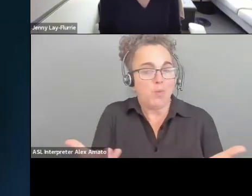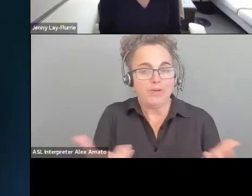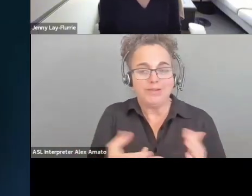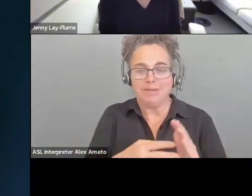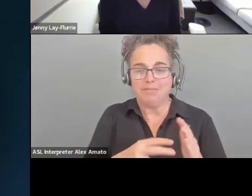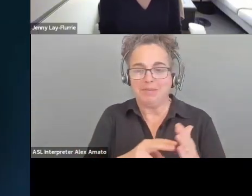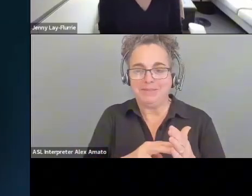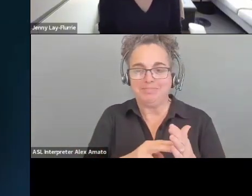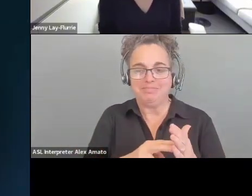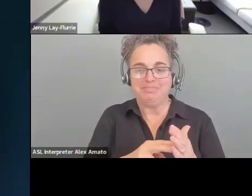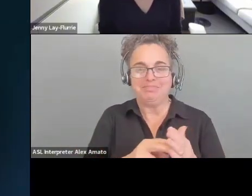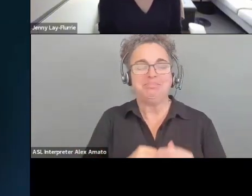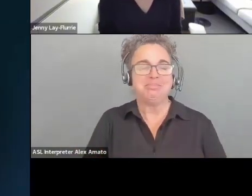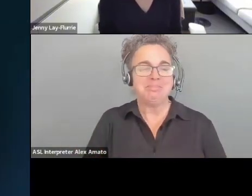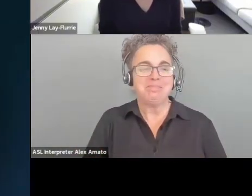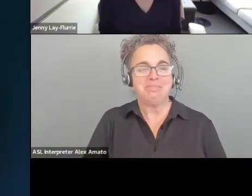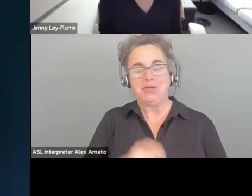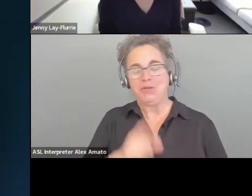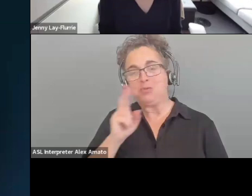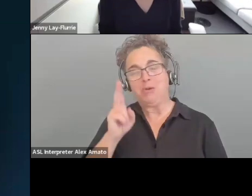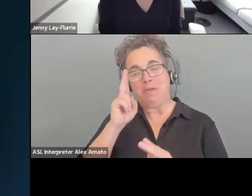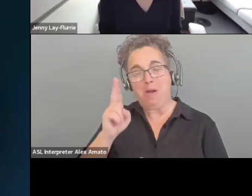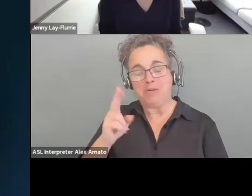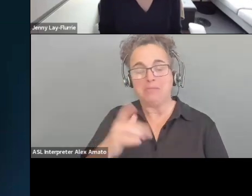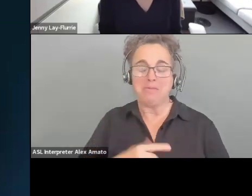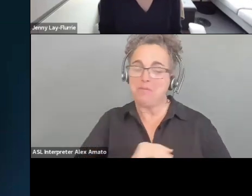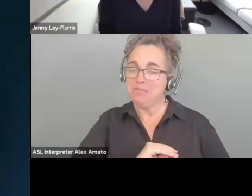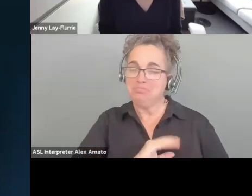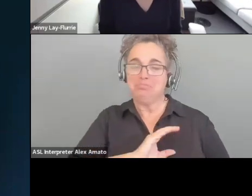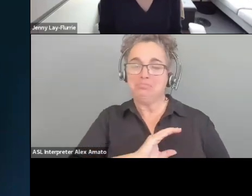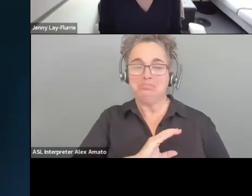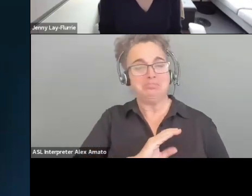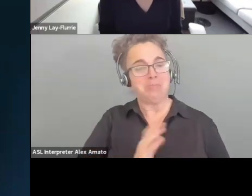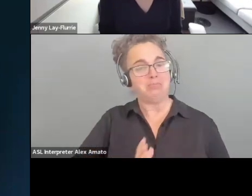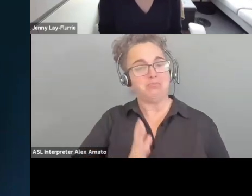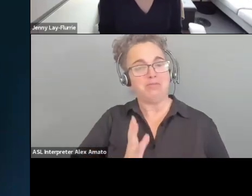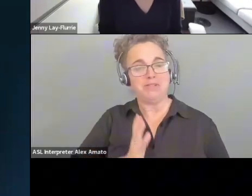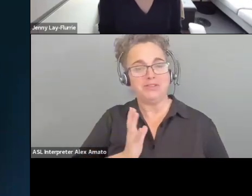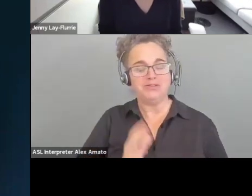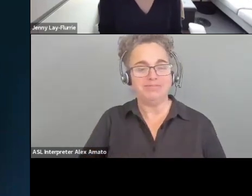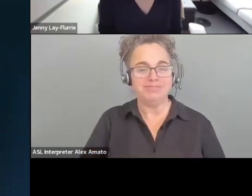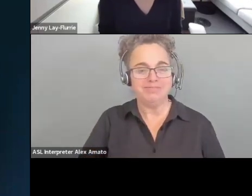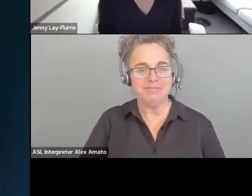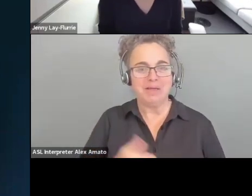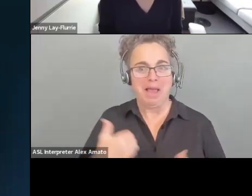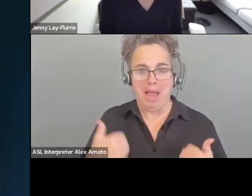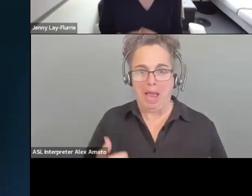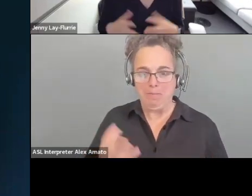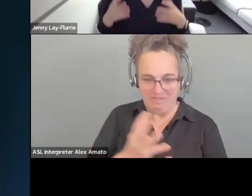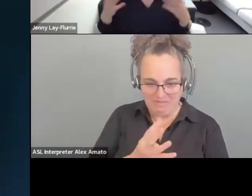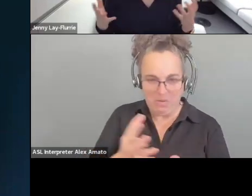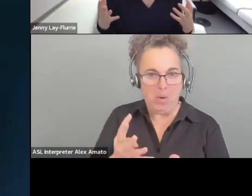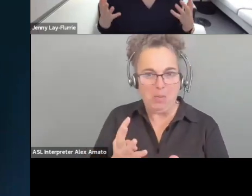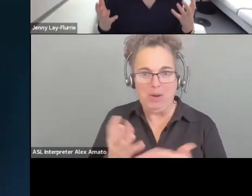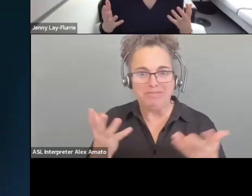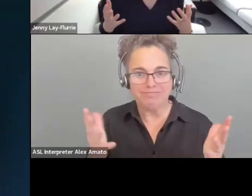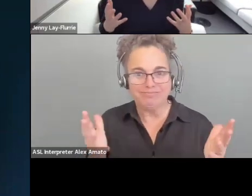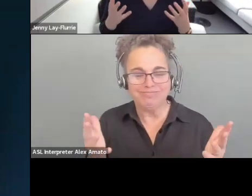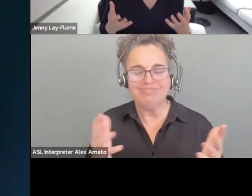Well, it's an honor, it's a privilege, and I'm four weeks in, so I know enough to be dangerous,